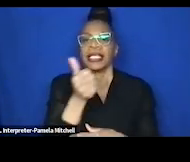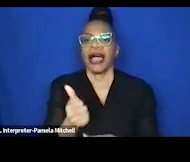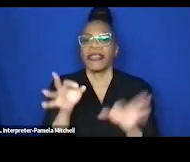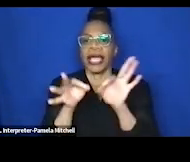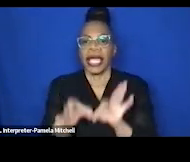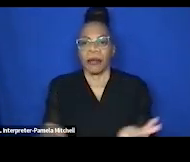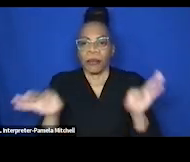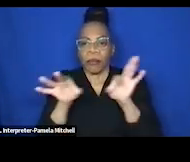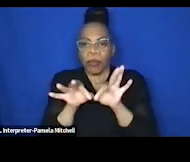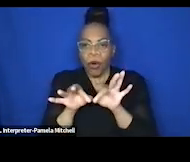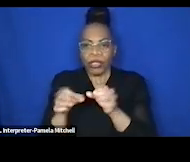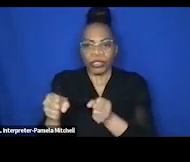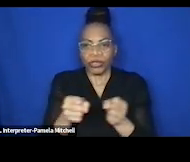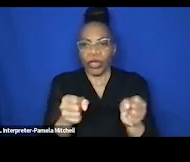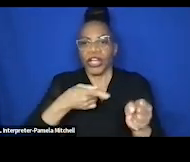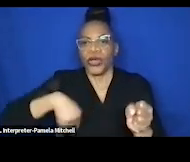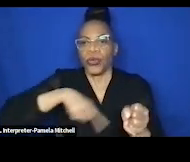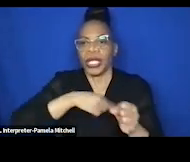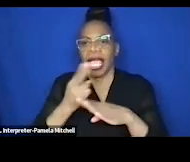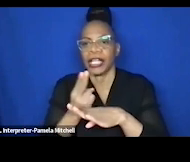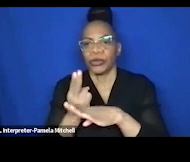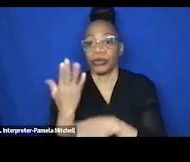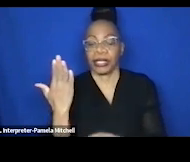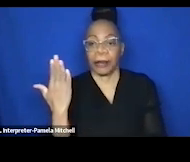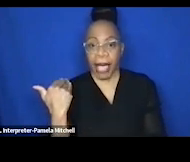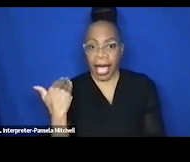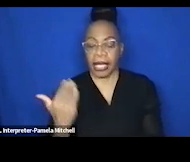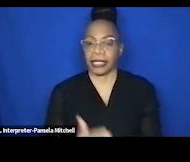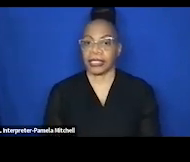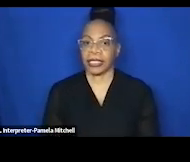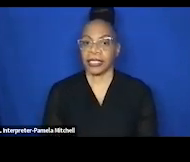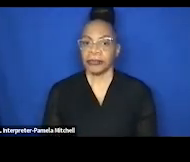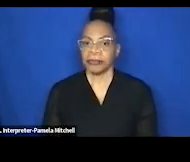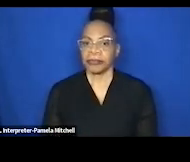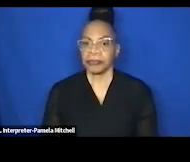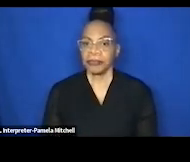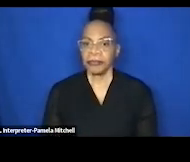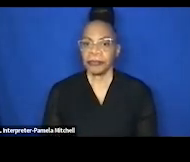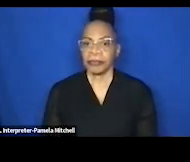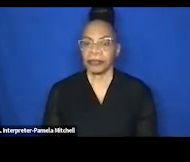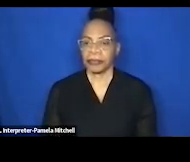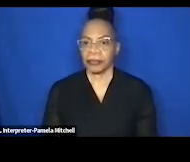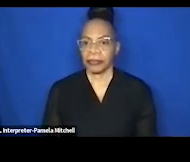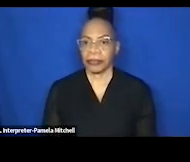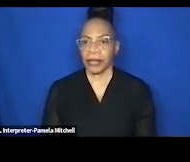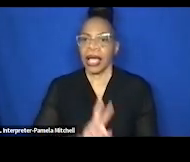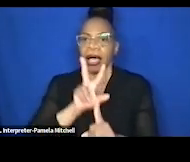or strategy that we used was applying for the leadership academies